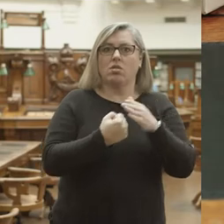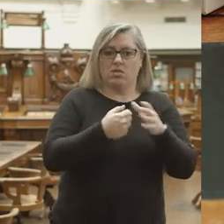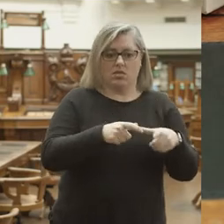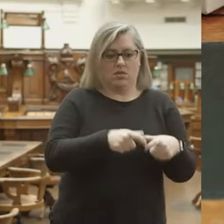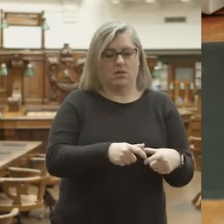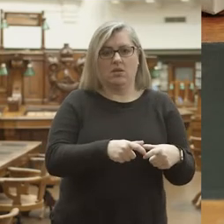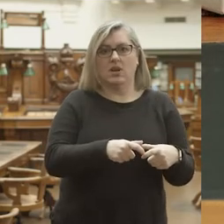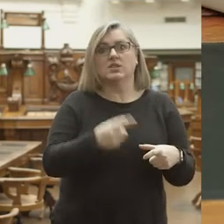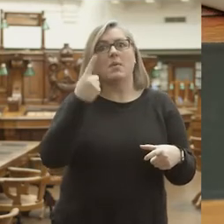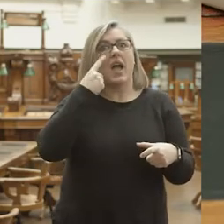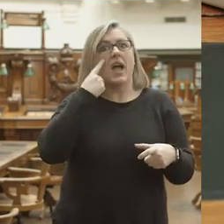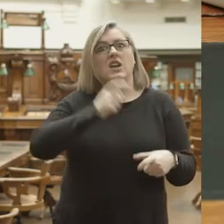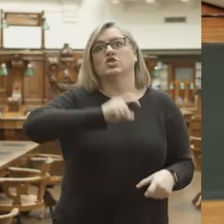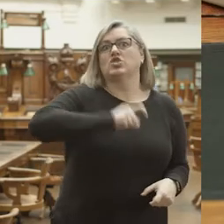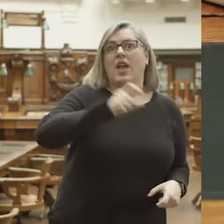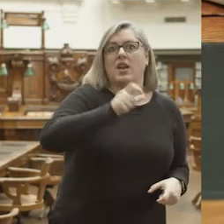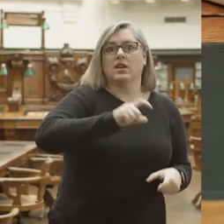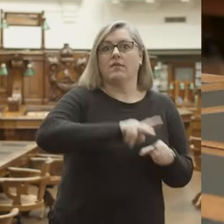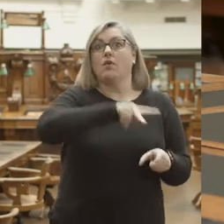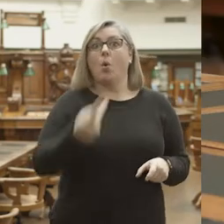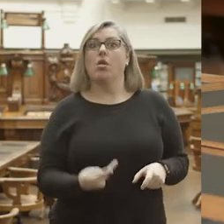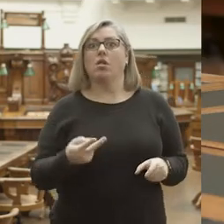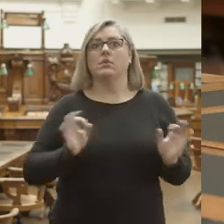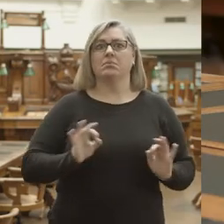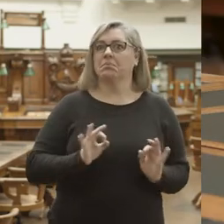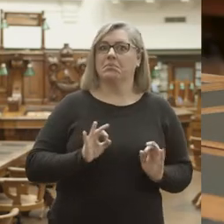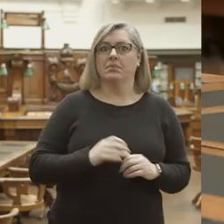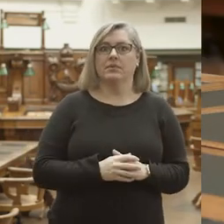when I shake it like that they don't fall out.